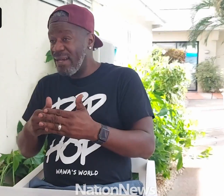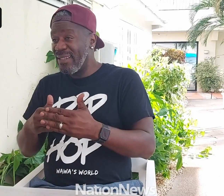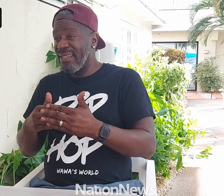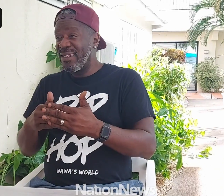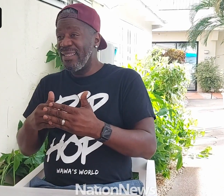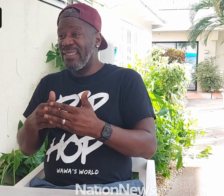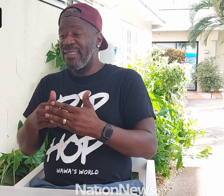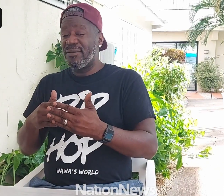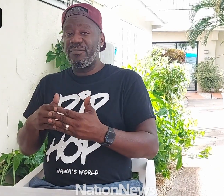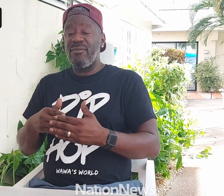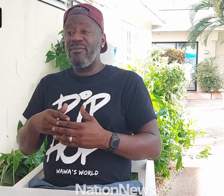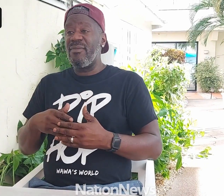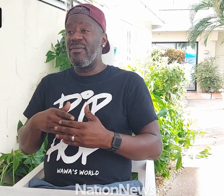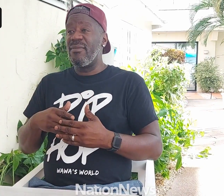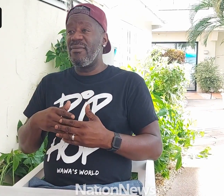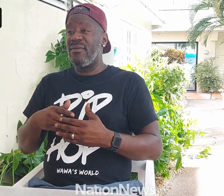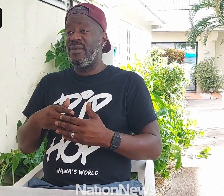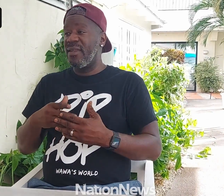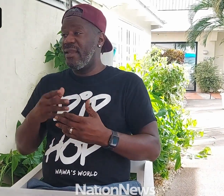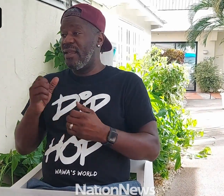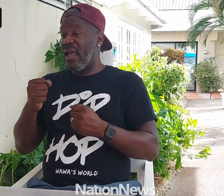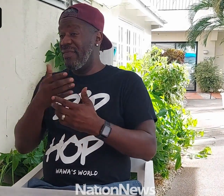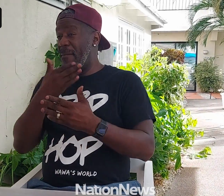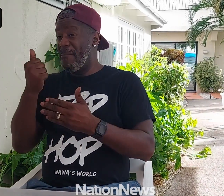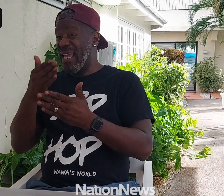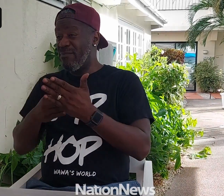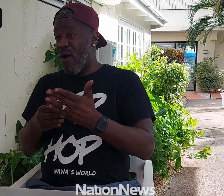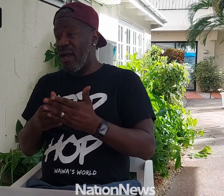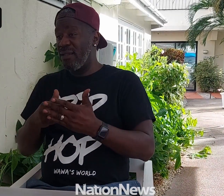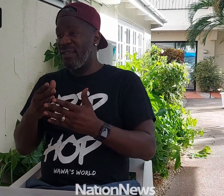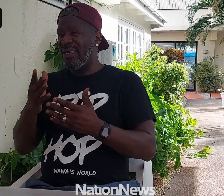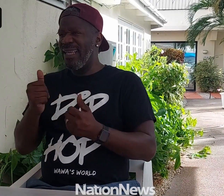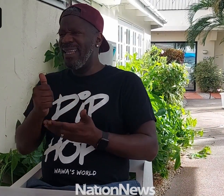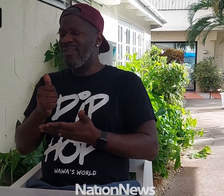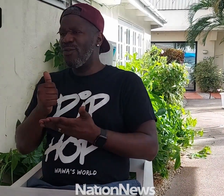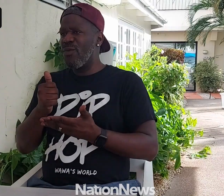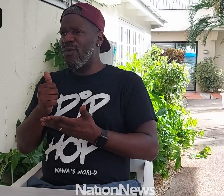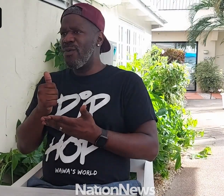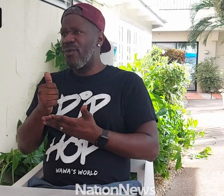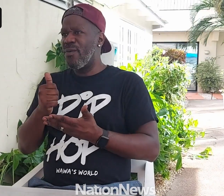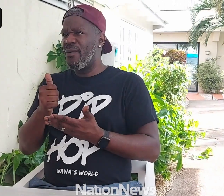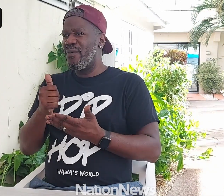things like that so that they can have access to communication but the best part of all of